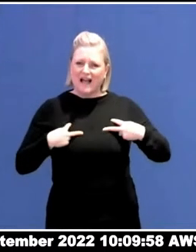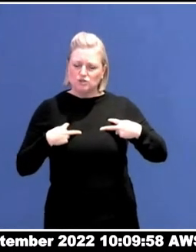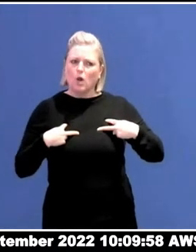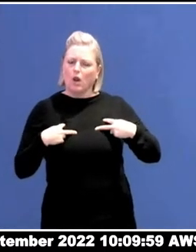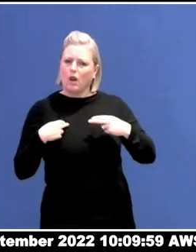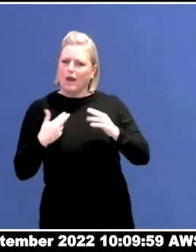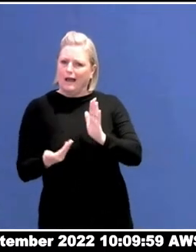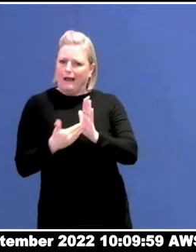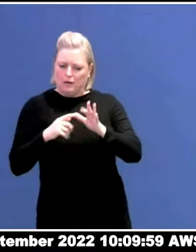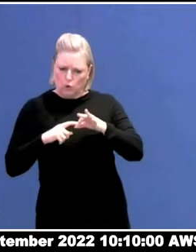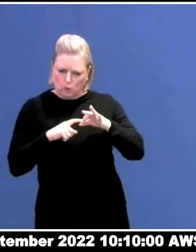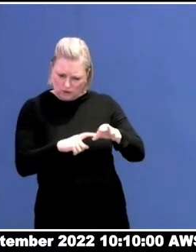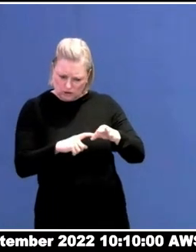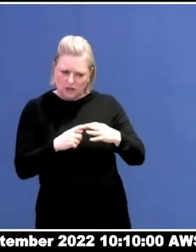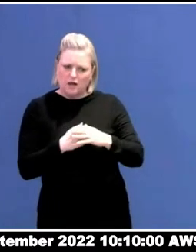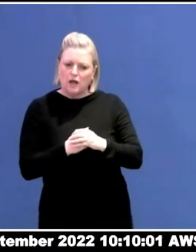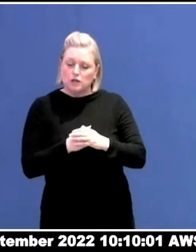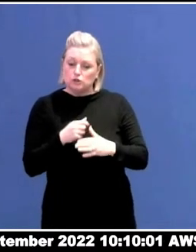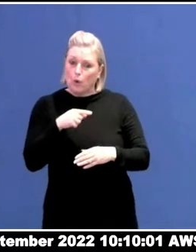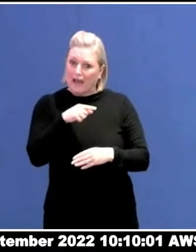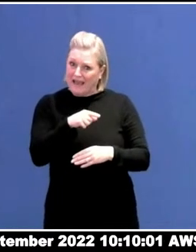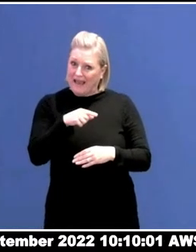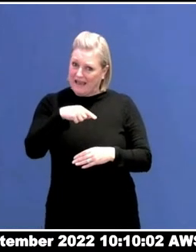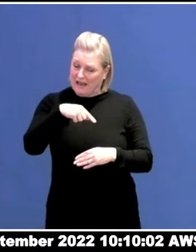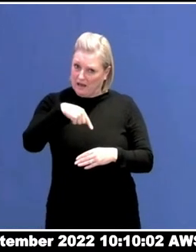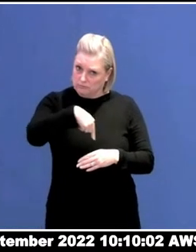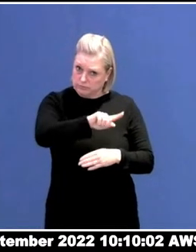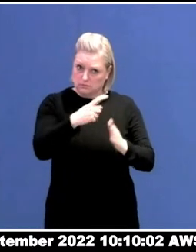the case that he was initially remanded to the detention centre? Beg your pardon?